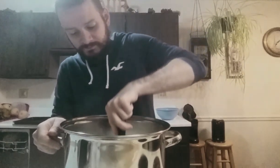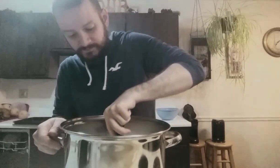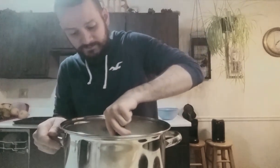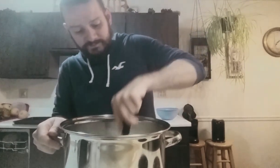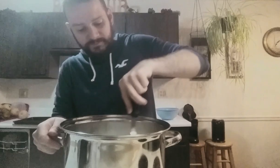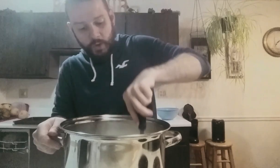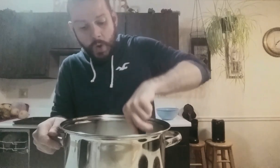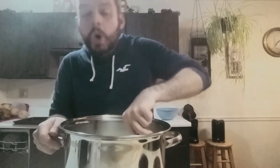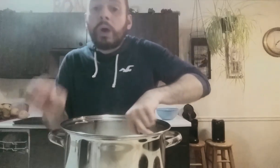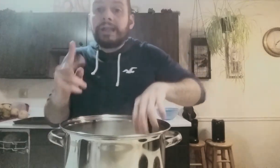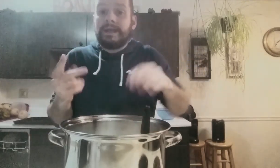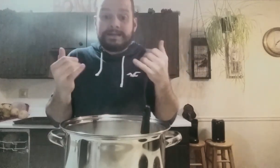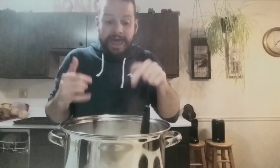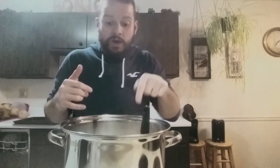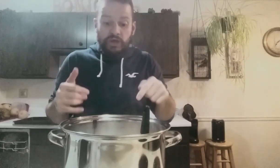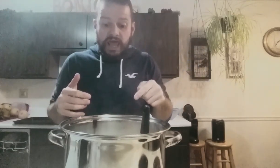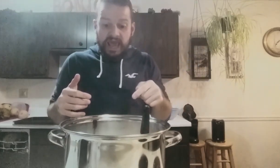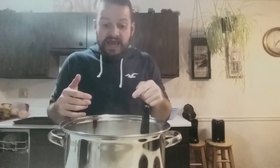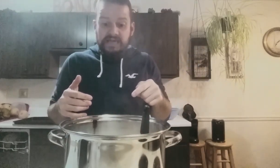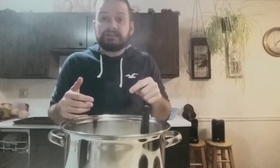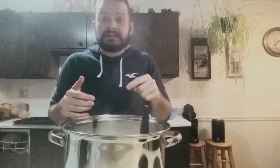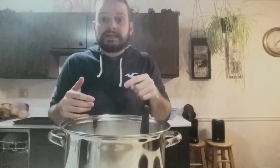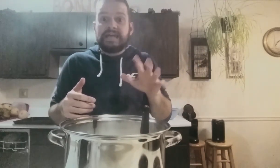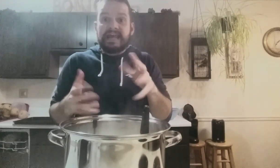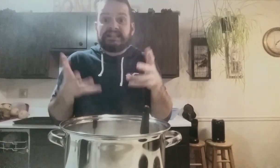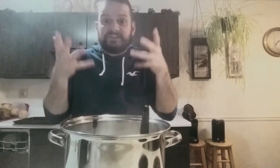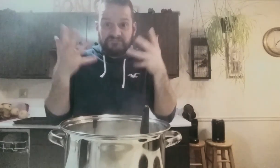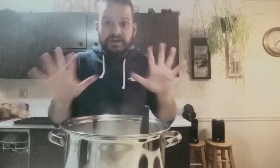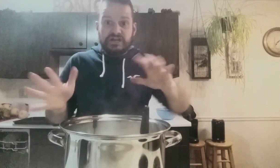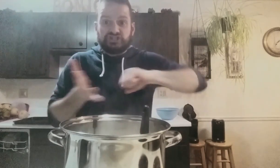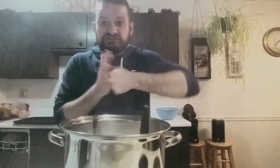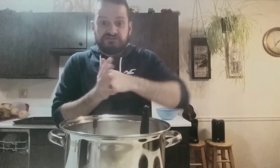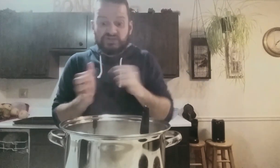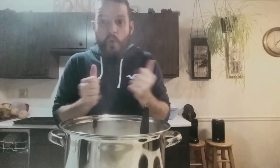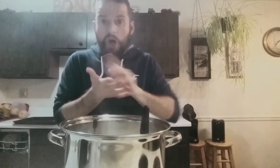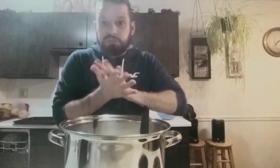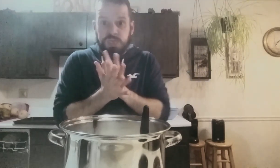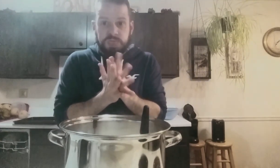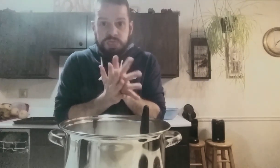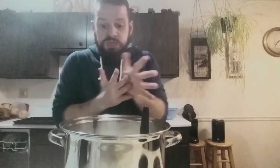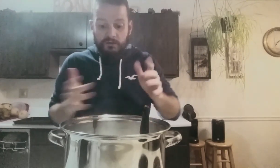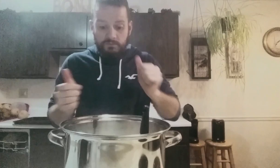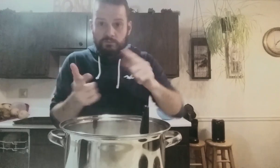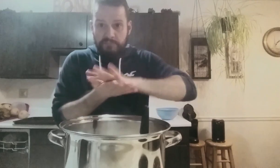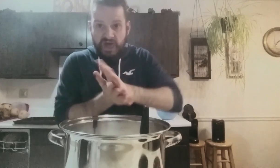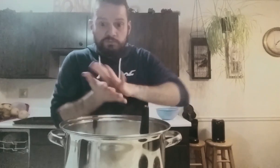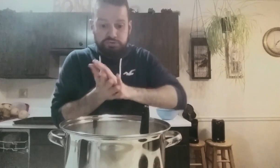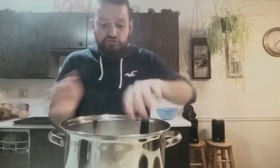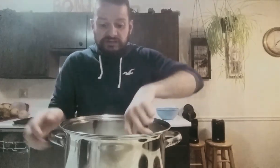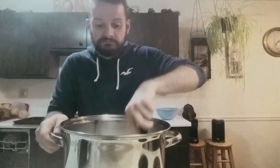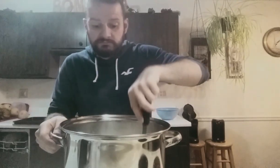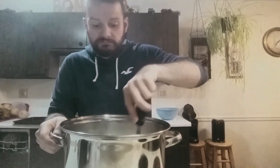Ok, now... It's finished and it is all mashed. It's all pureed.